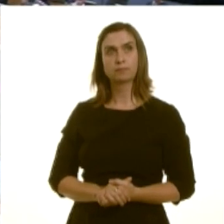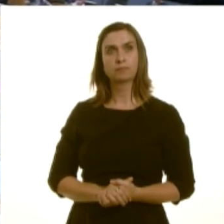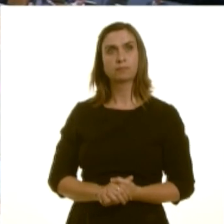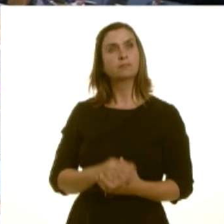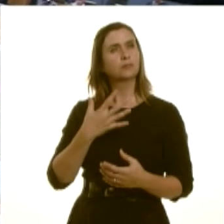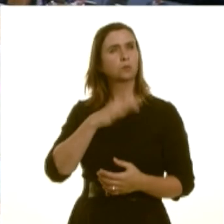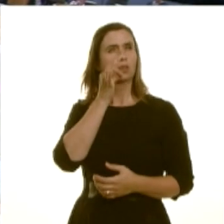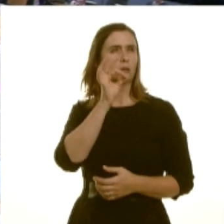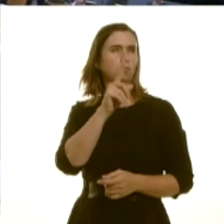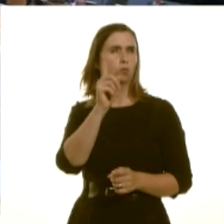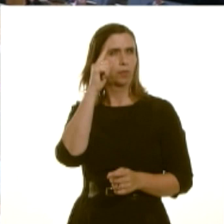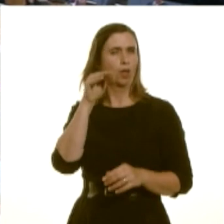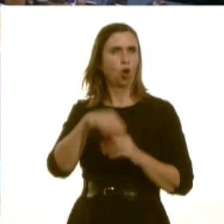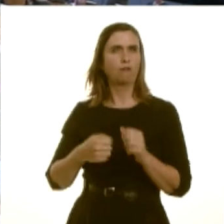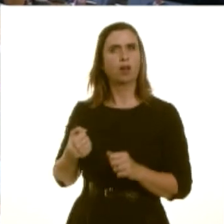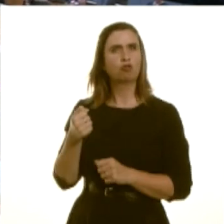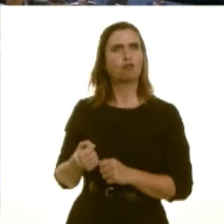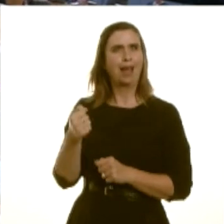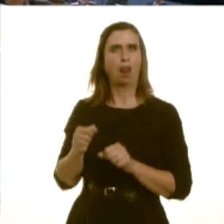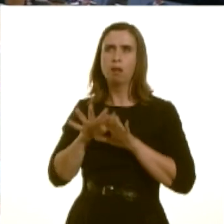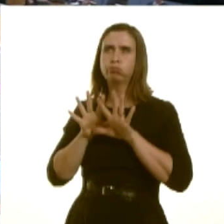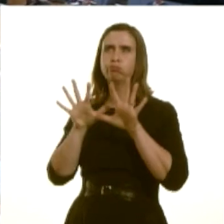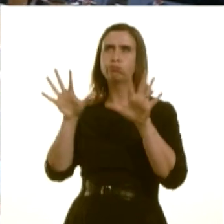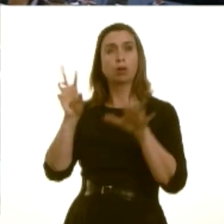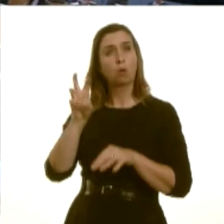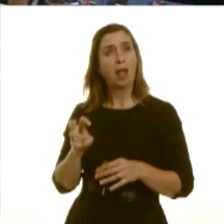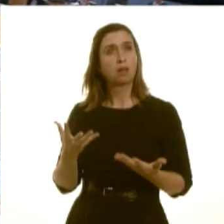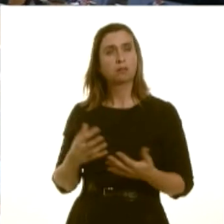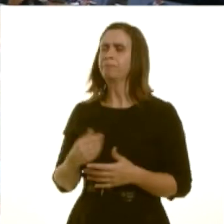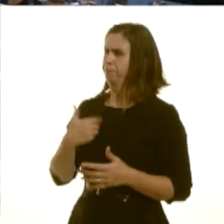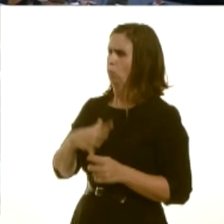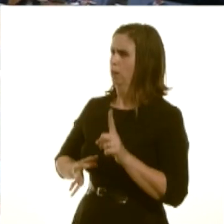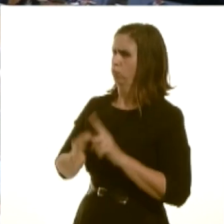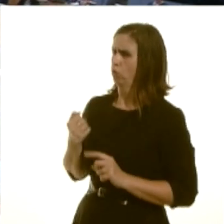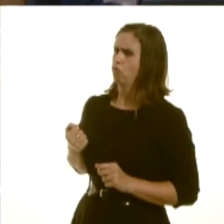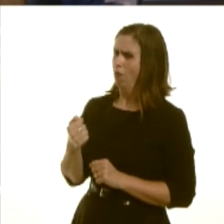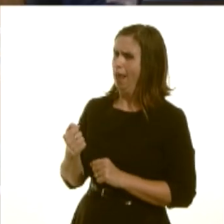Carwyn Jones: Yes. We are committed to continuous improvement of our rail services and investment